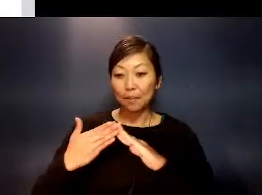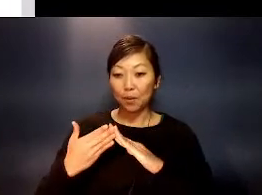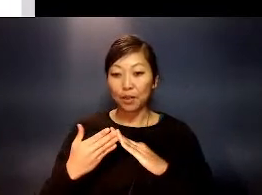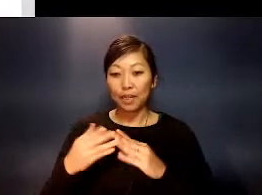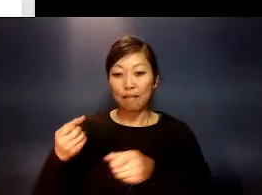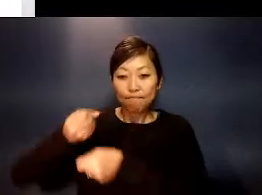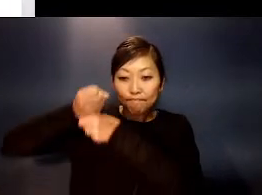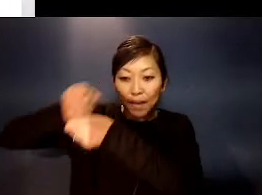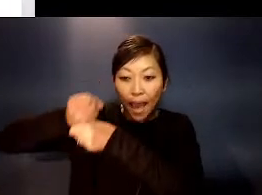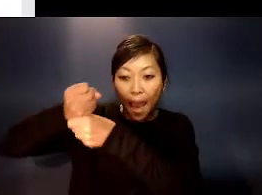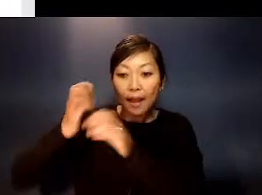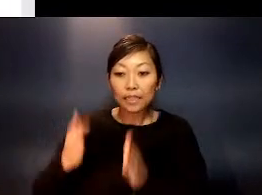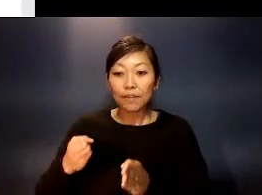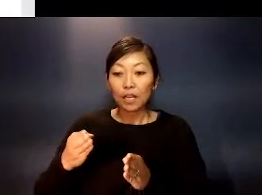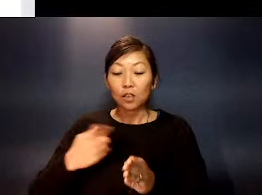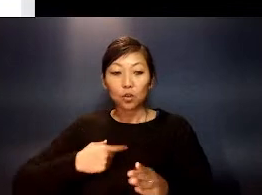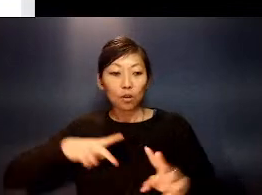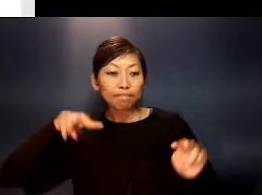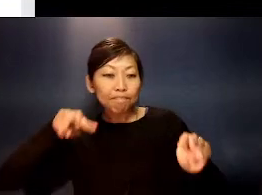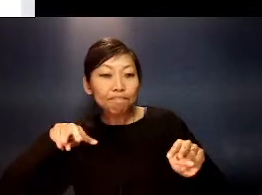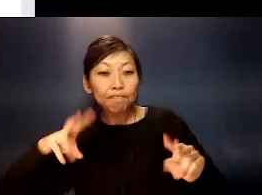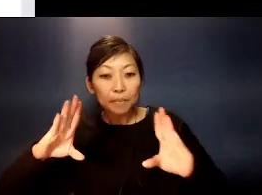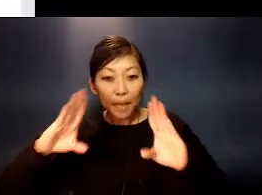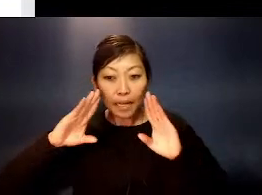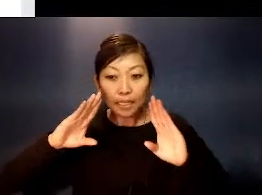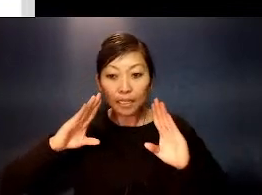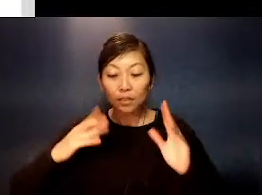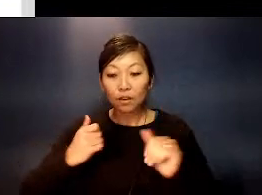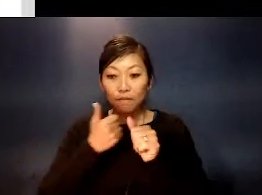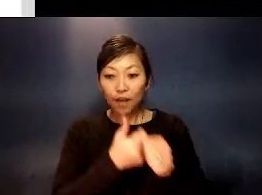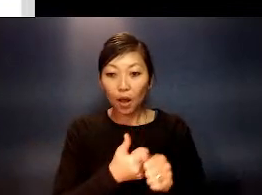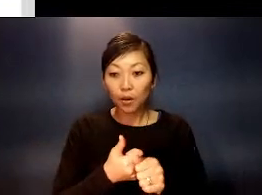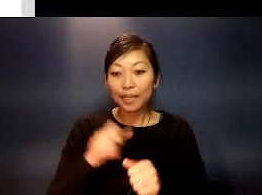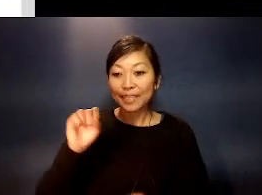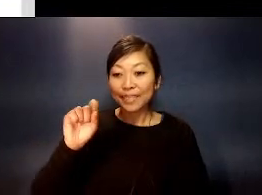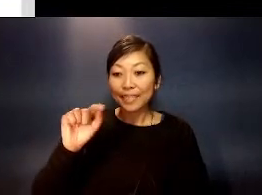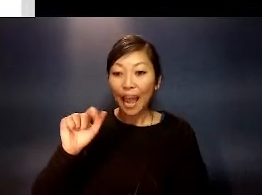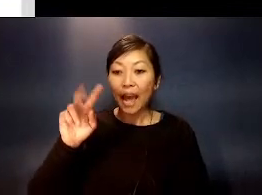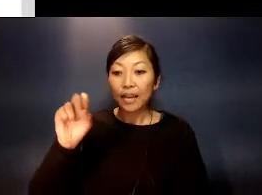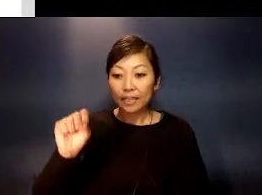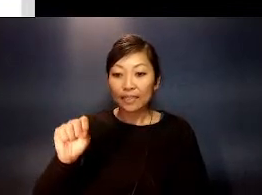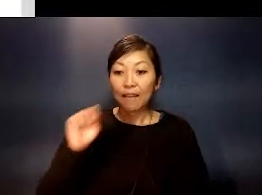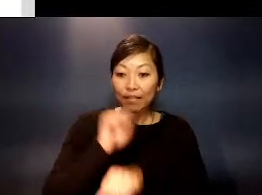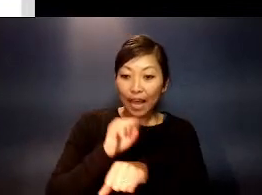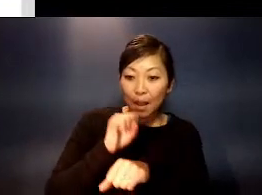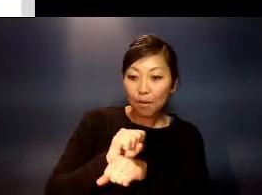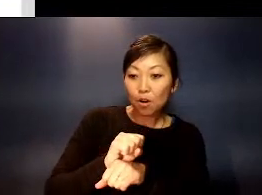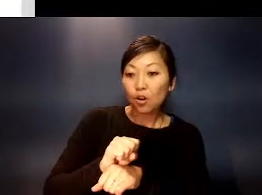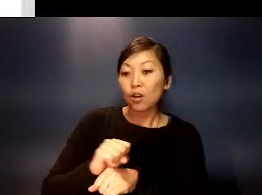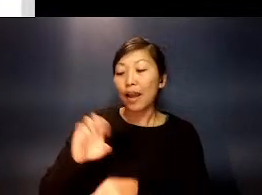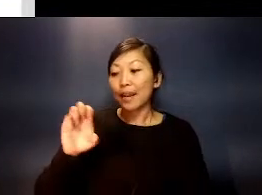CLEELINGS, YOU'LL RECALL THAT -- COLLEAGUES, YOU'LL RECALL THAT WE HAD SOME CONVERSATION THAT STARTED WITH A CONVERSATION ABOUT THE GREATER MSP CHANGE ITEM,